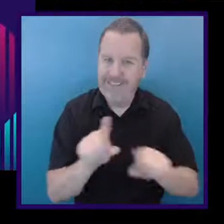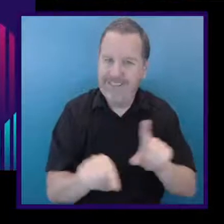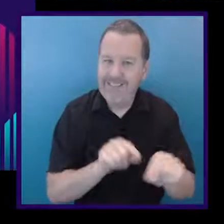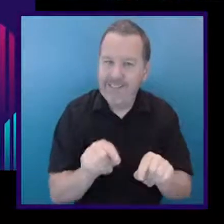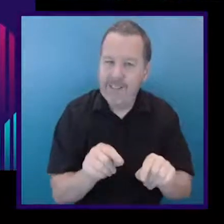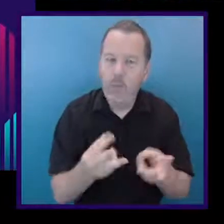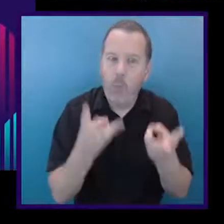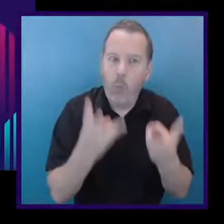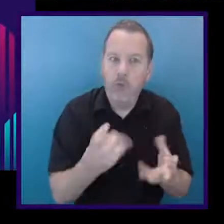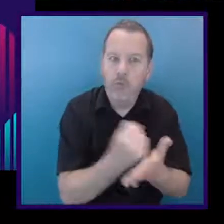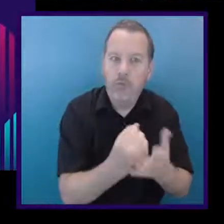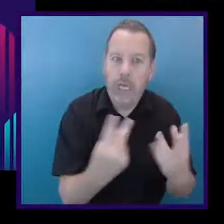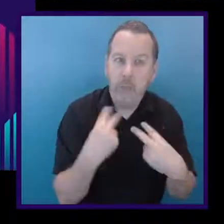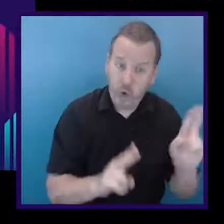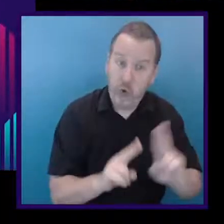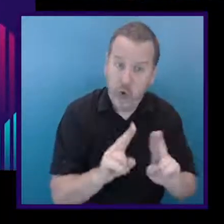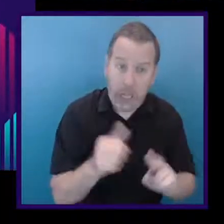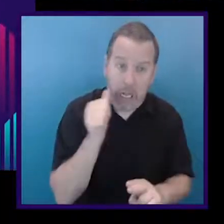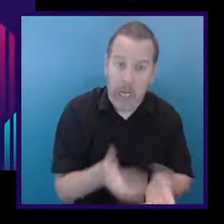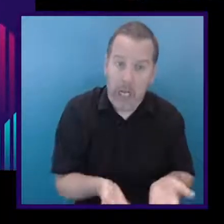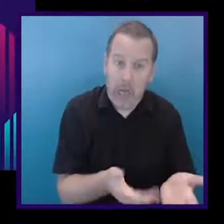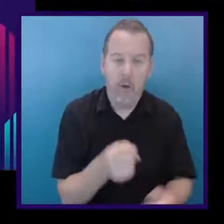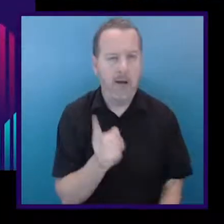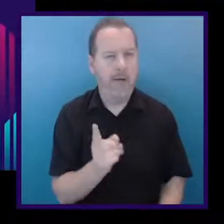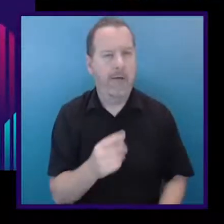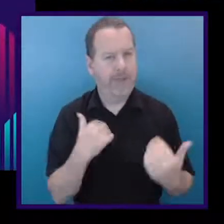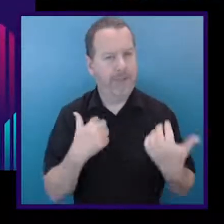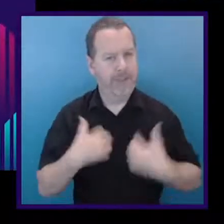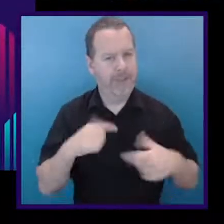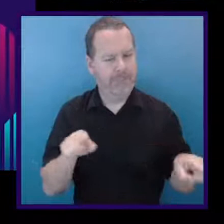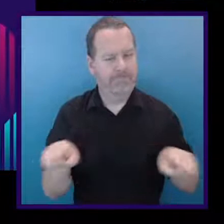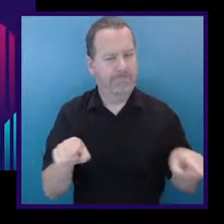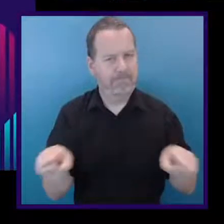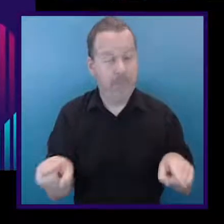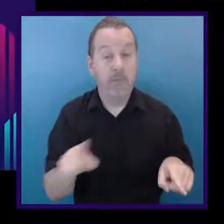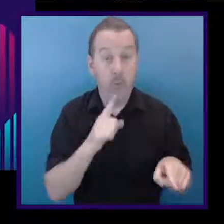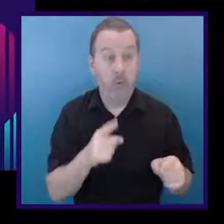a very interesting finding, but definitely lots of appetite there for primary languages.